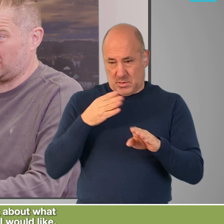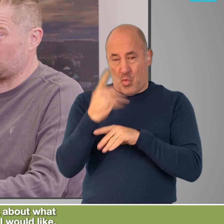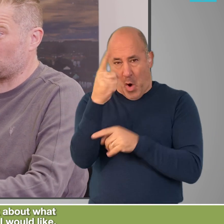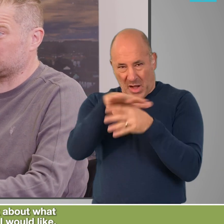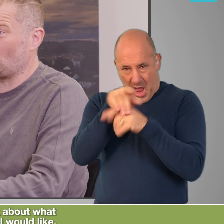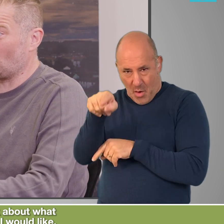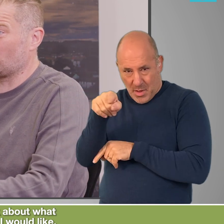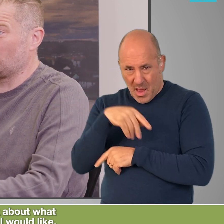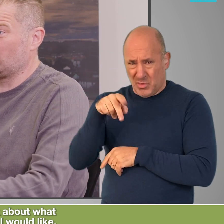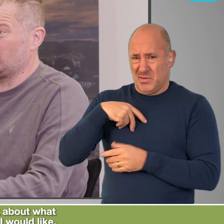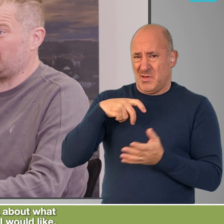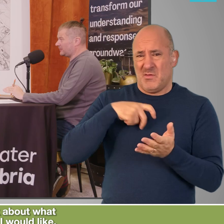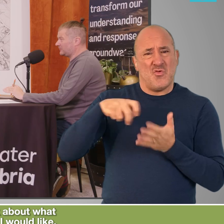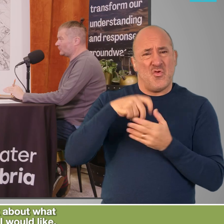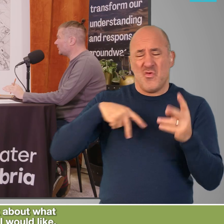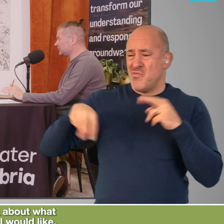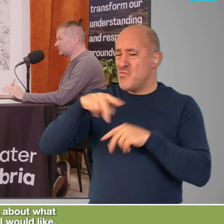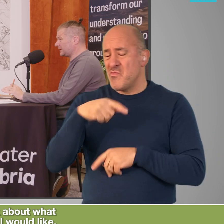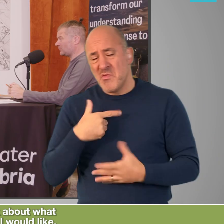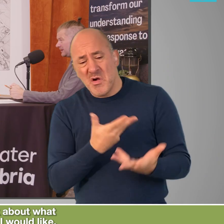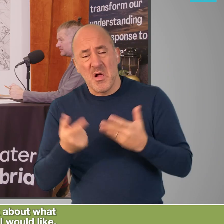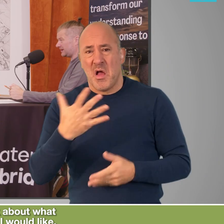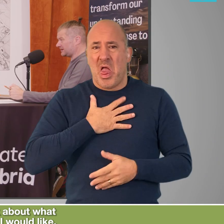around and we'll talk about what you would like, what I would like,